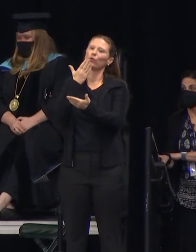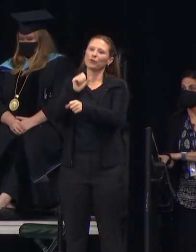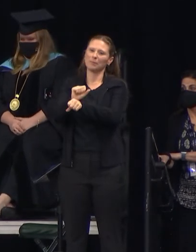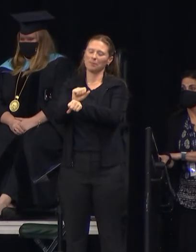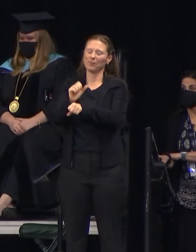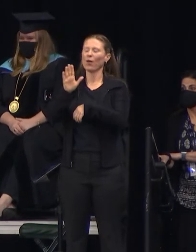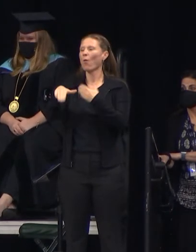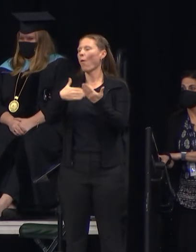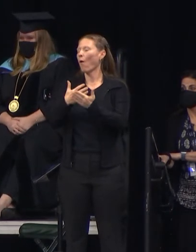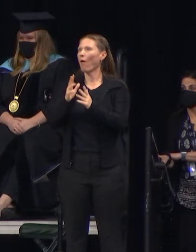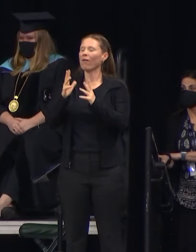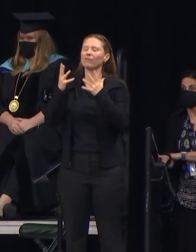We are all very proud of you.